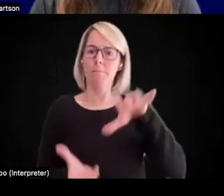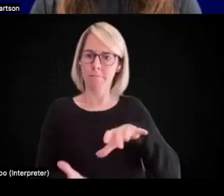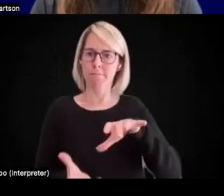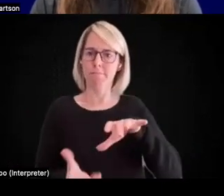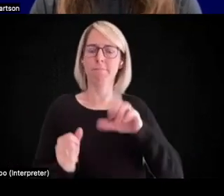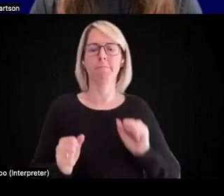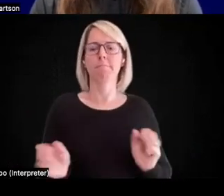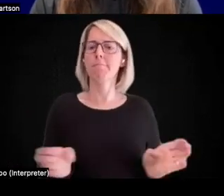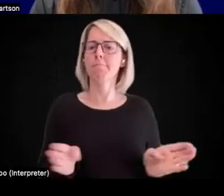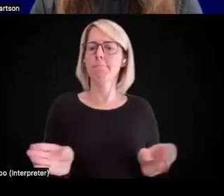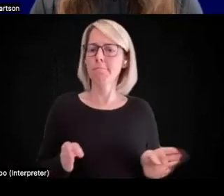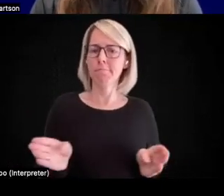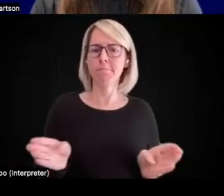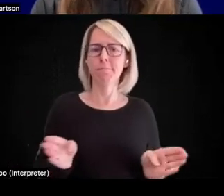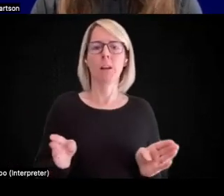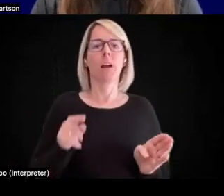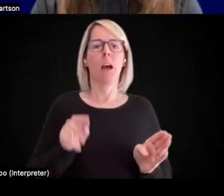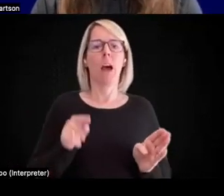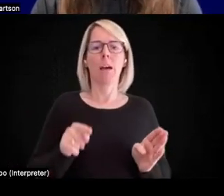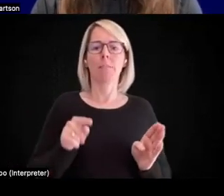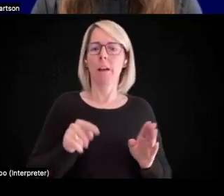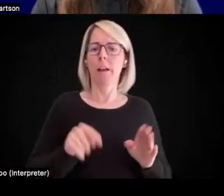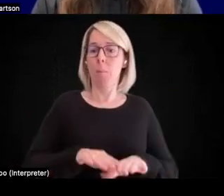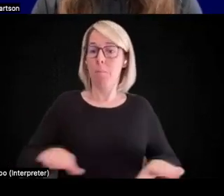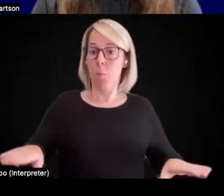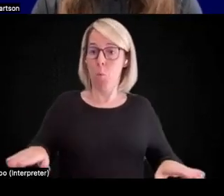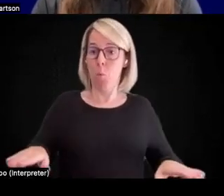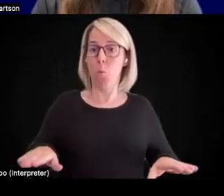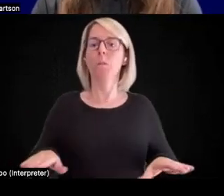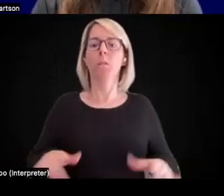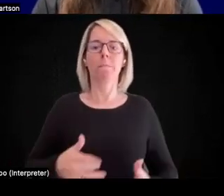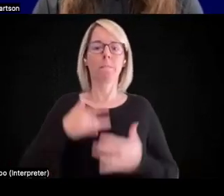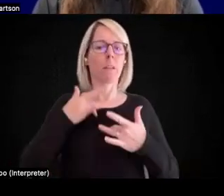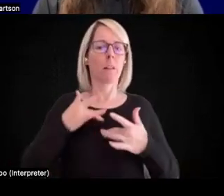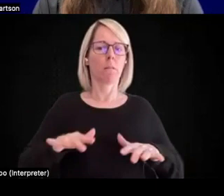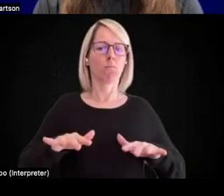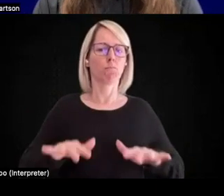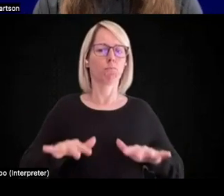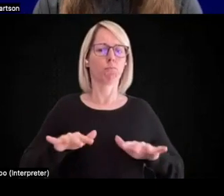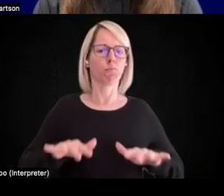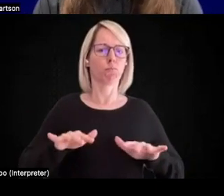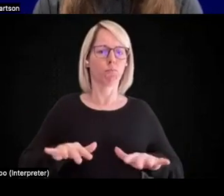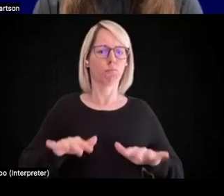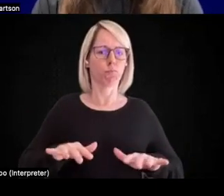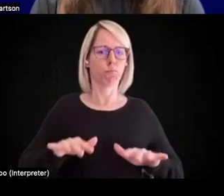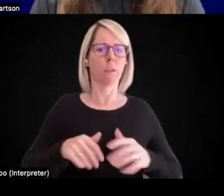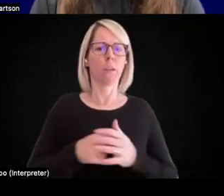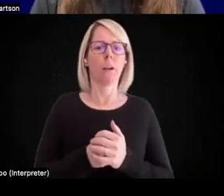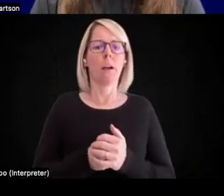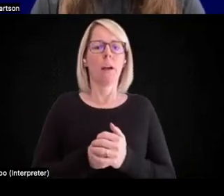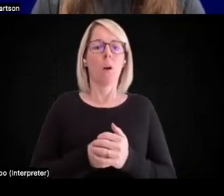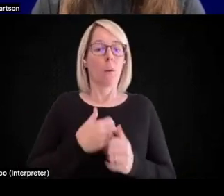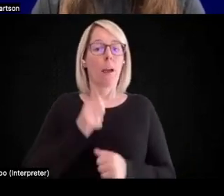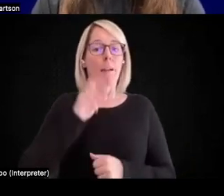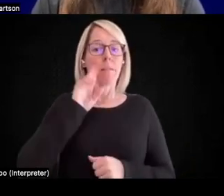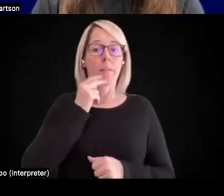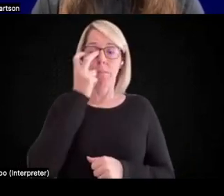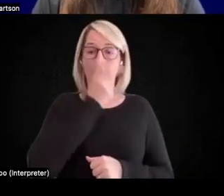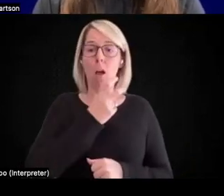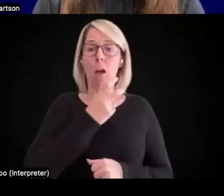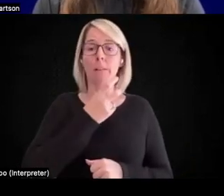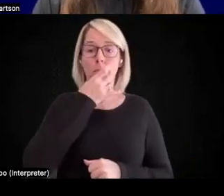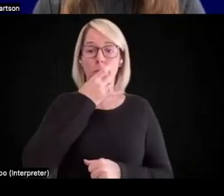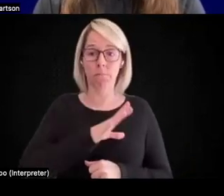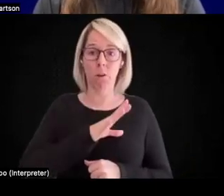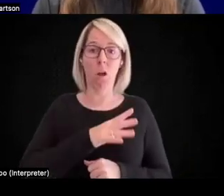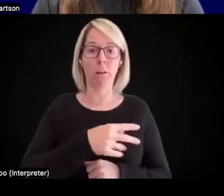resonance board and next to the drum is a little deafblind student who is about the same size as